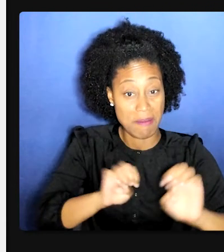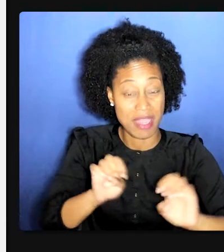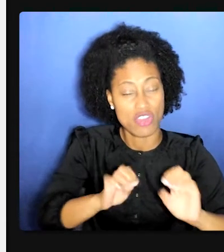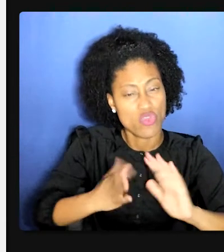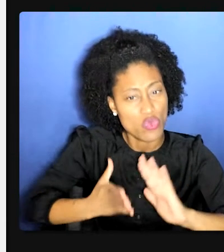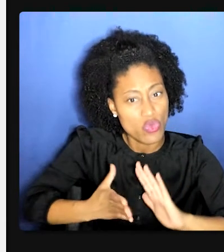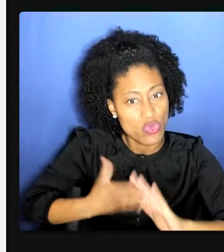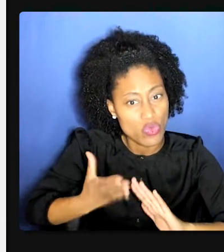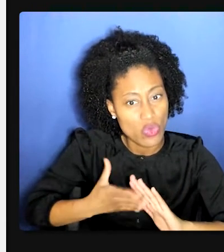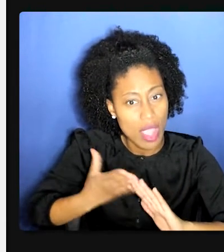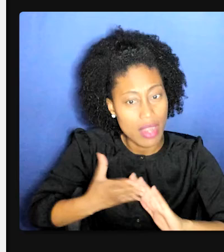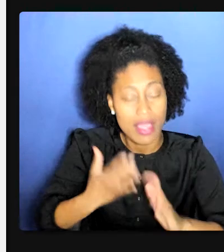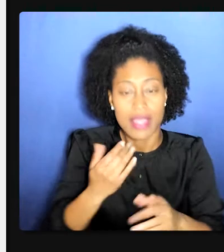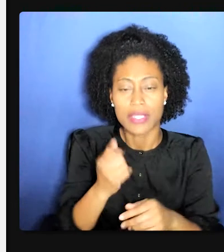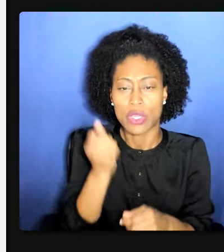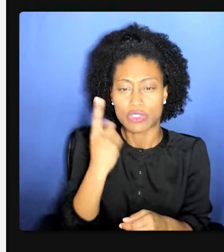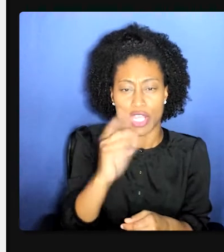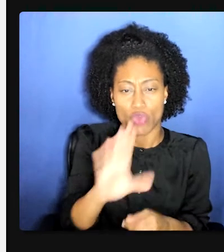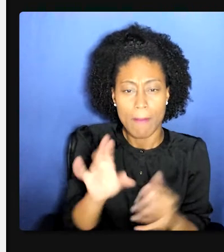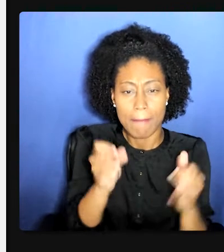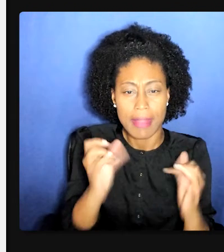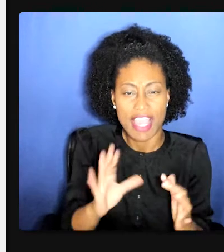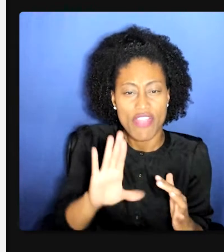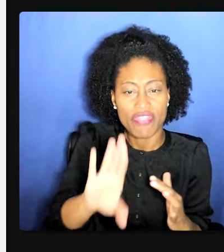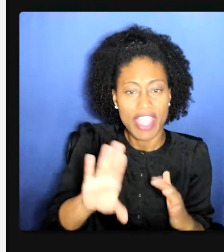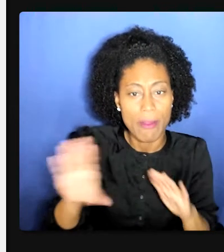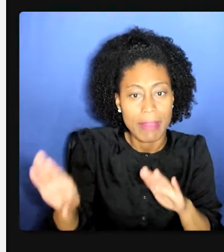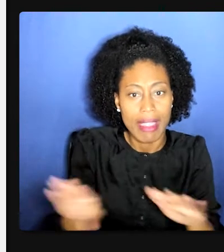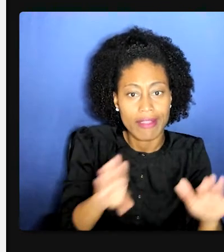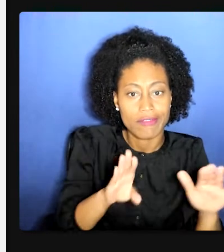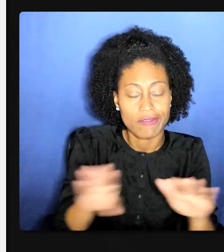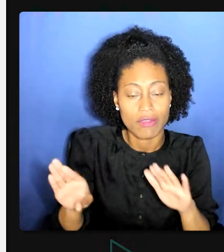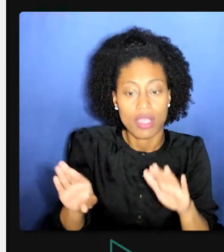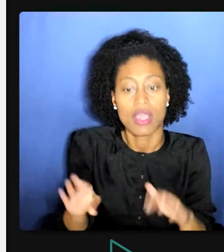to understand a player behavior based on which you can iterate